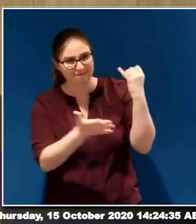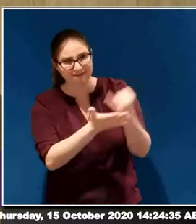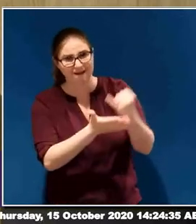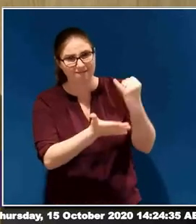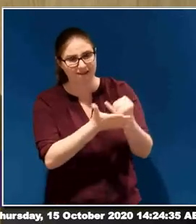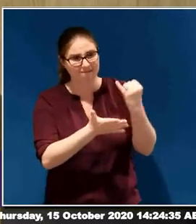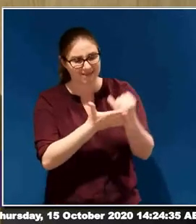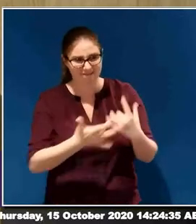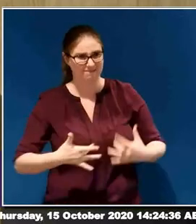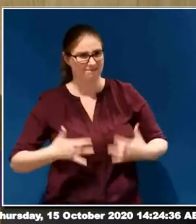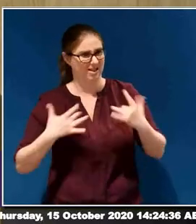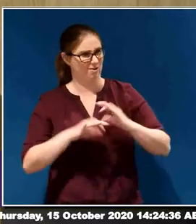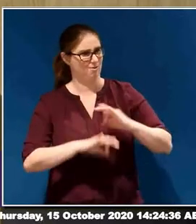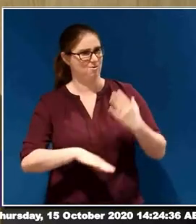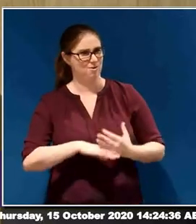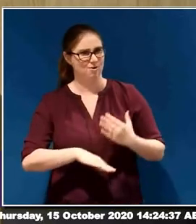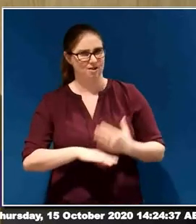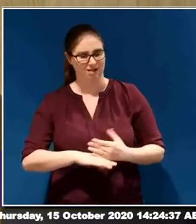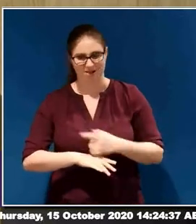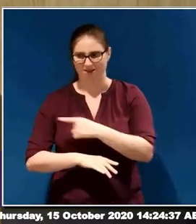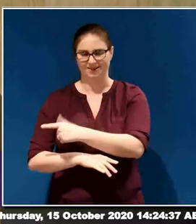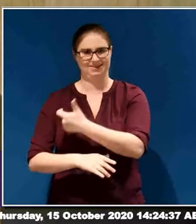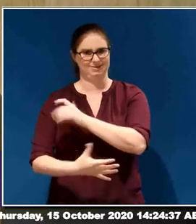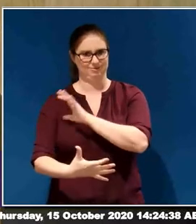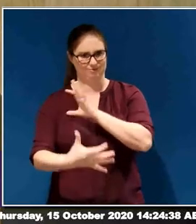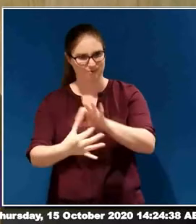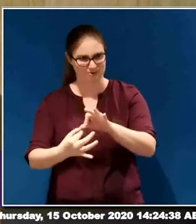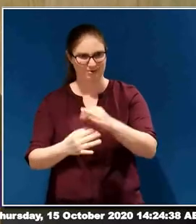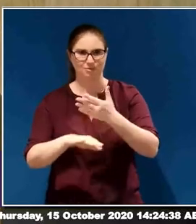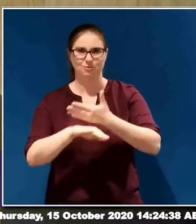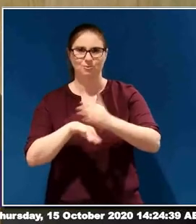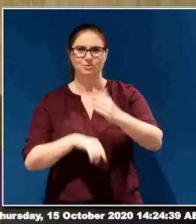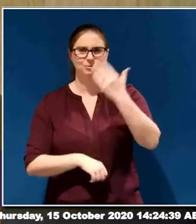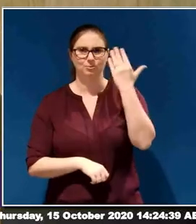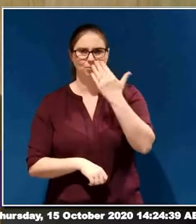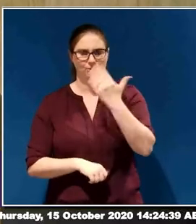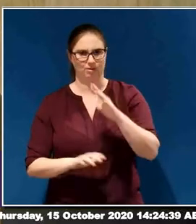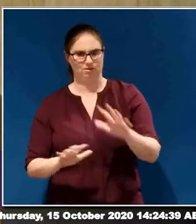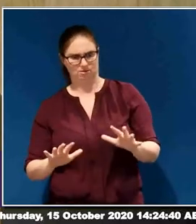They have no kids that they know generally, the whole system is